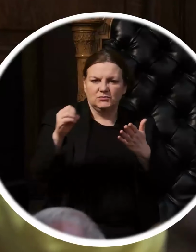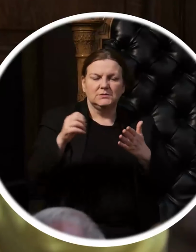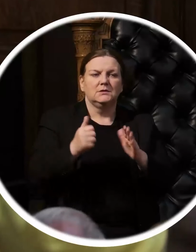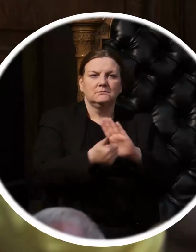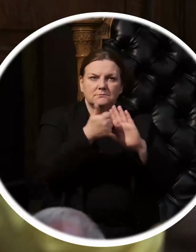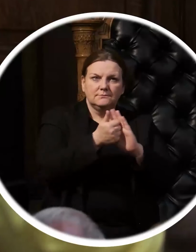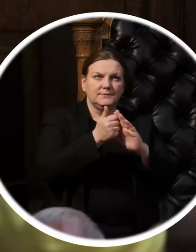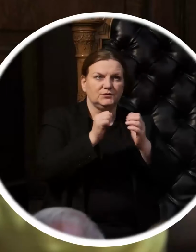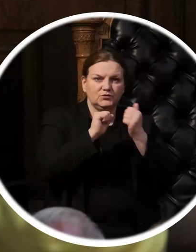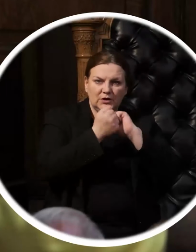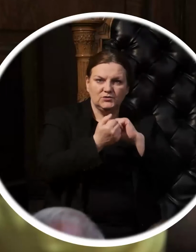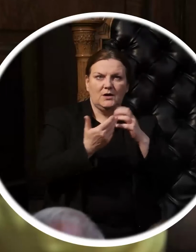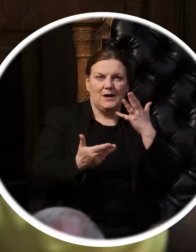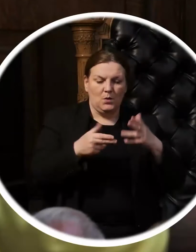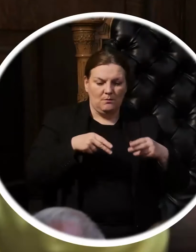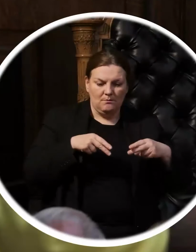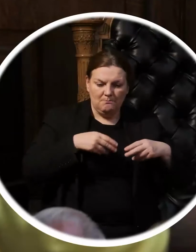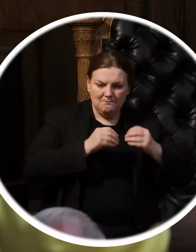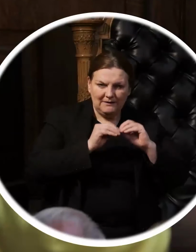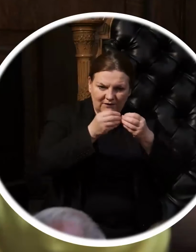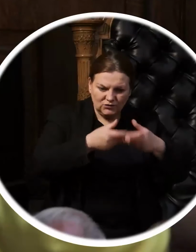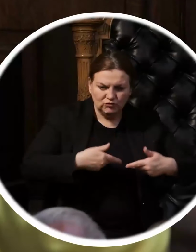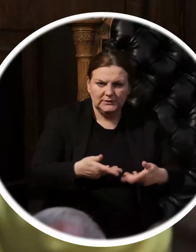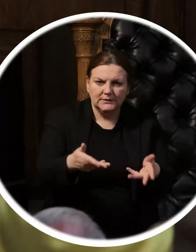construction methods, manufacturing methods,